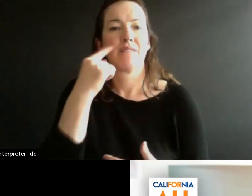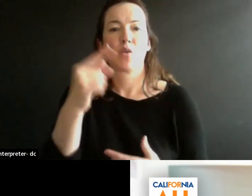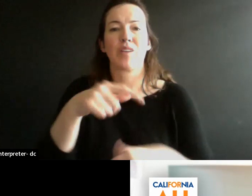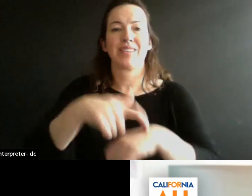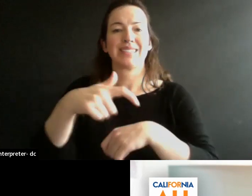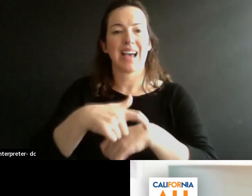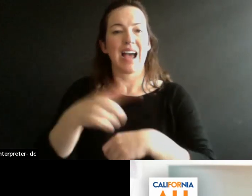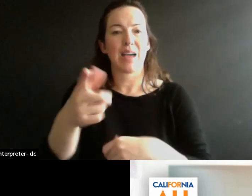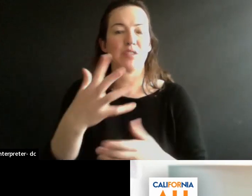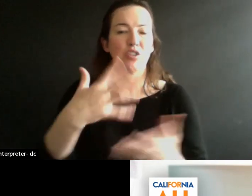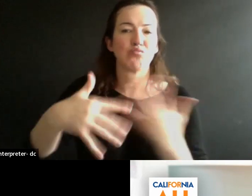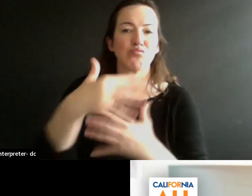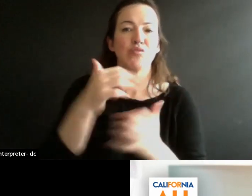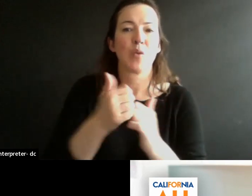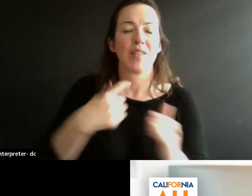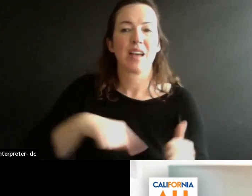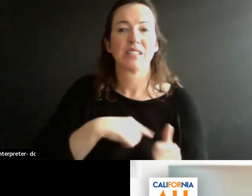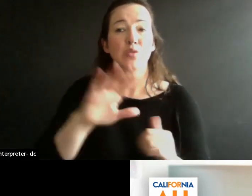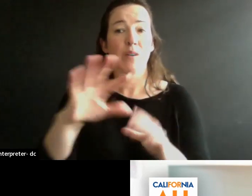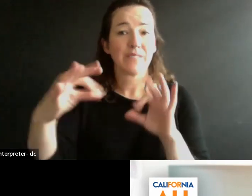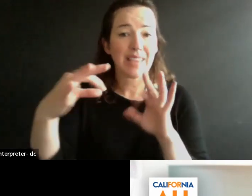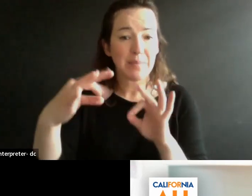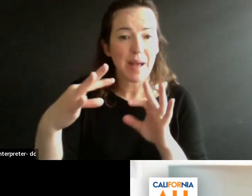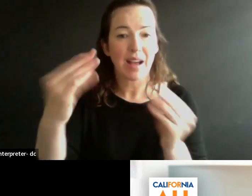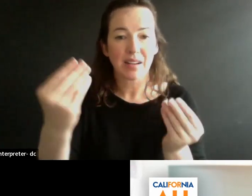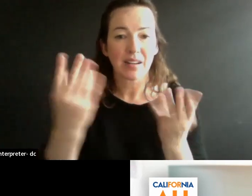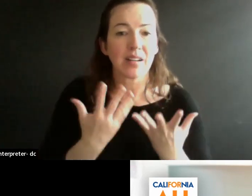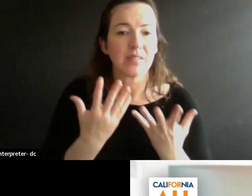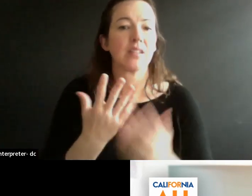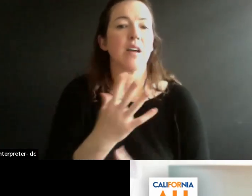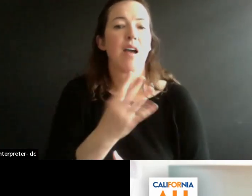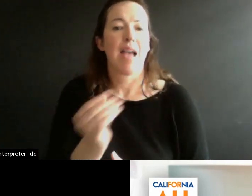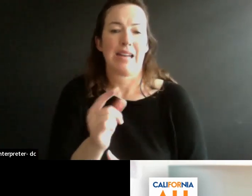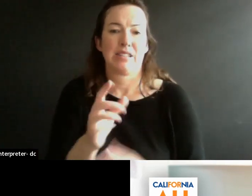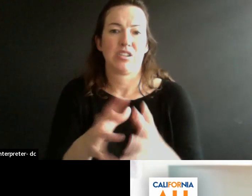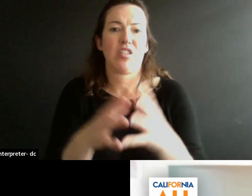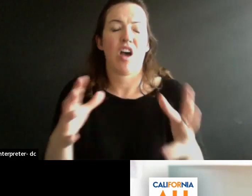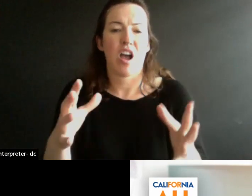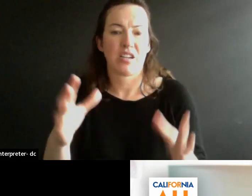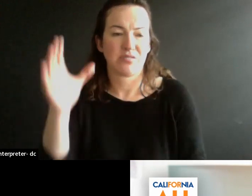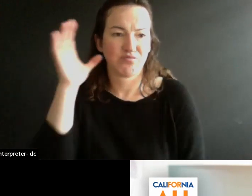you spent with us with the feedback that you provided it's a lot to listen and digest.